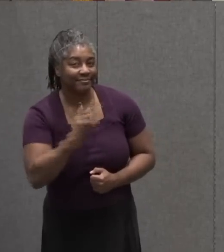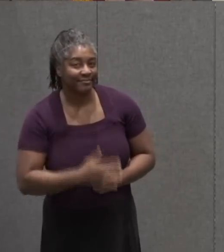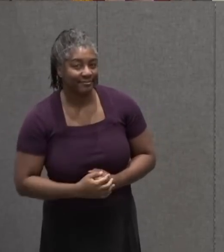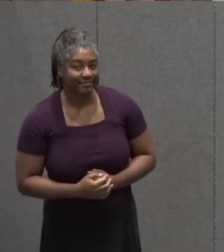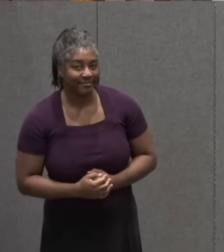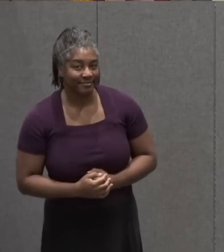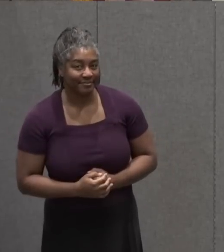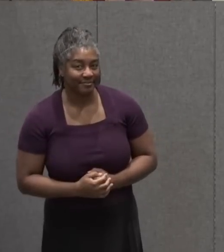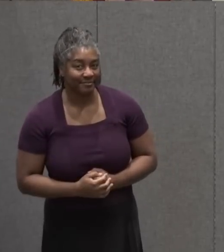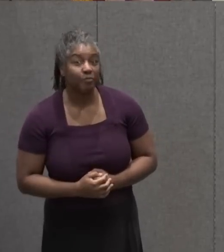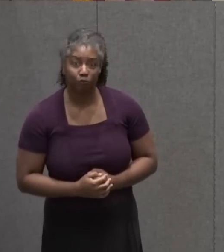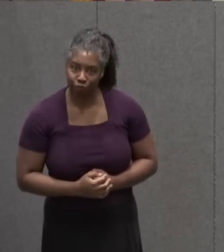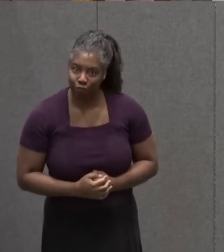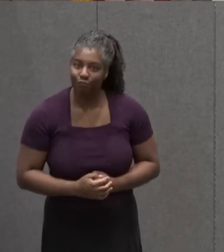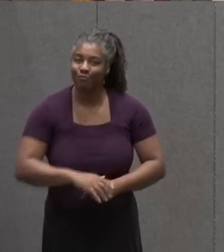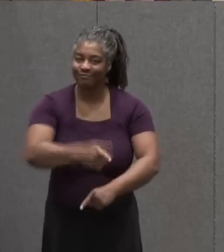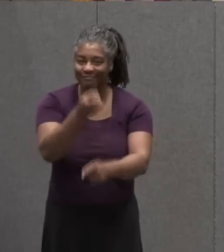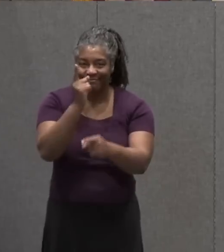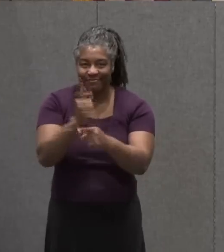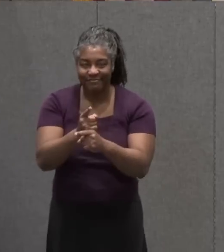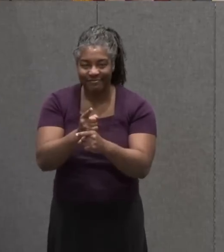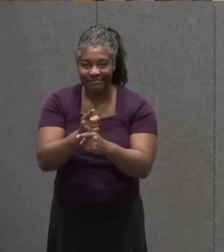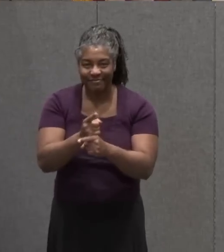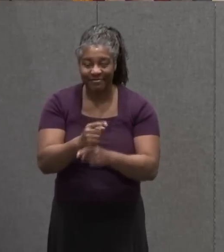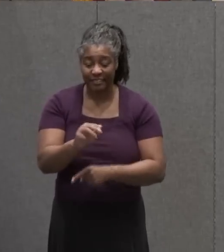That's right, m, man, M.